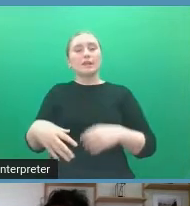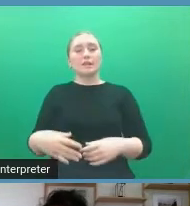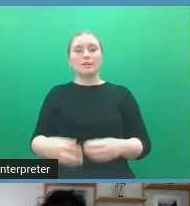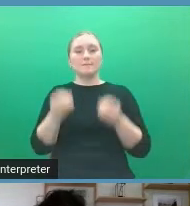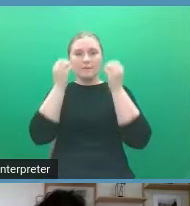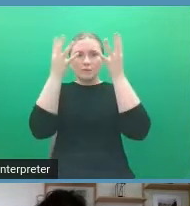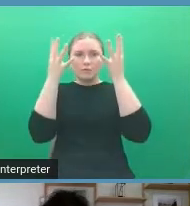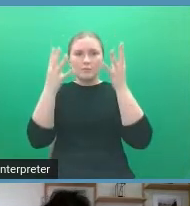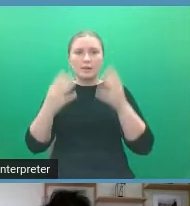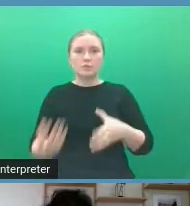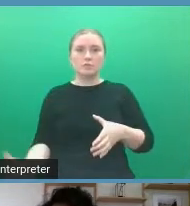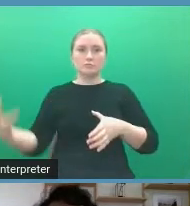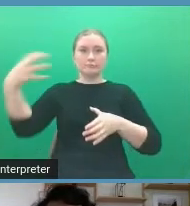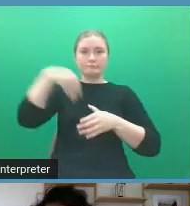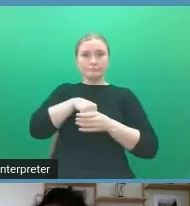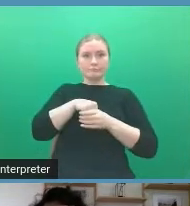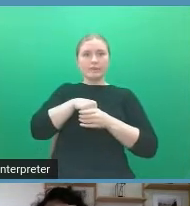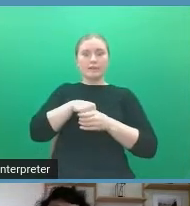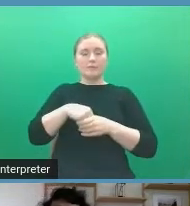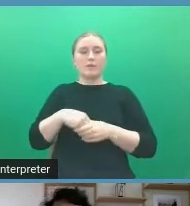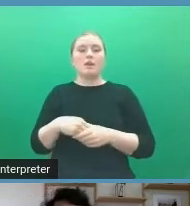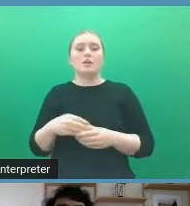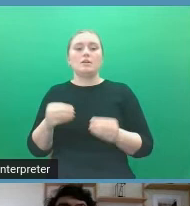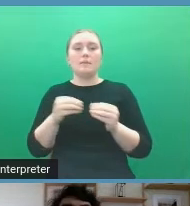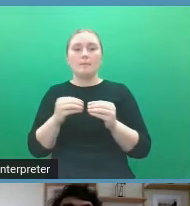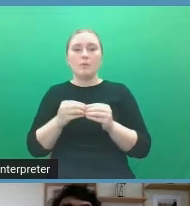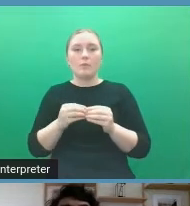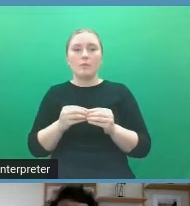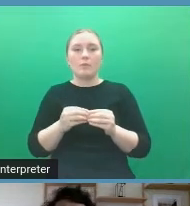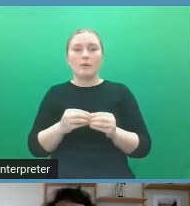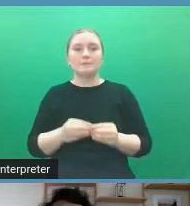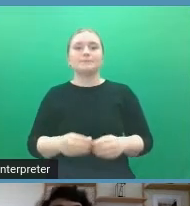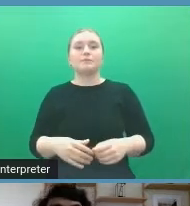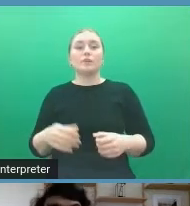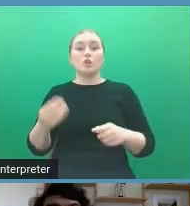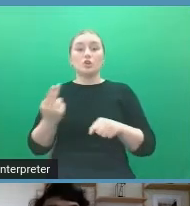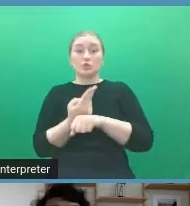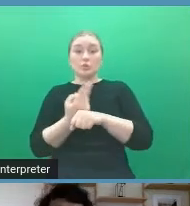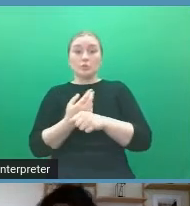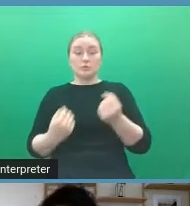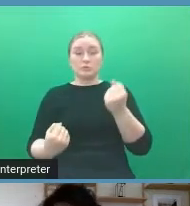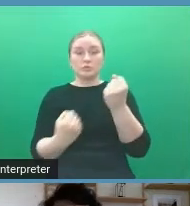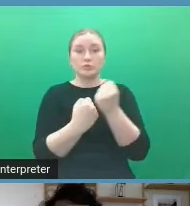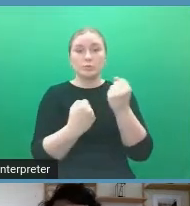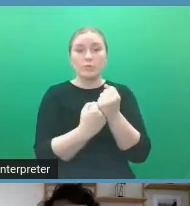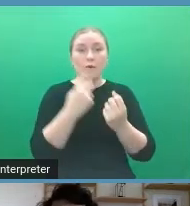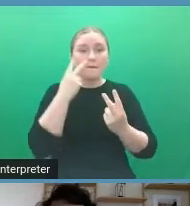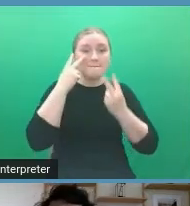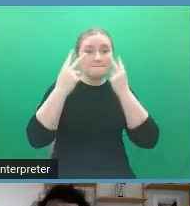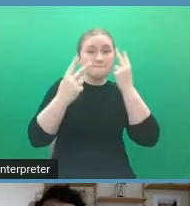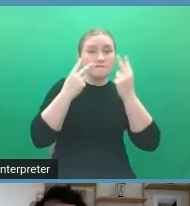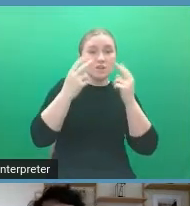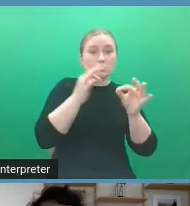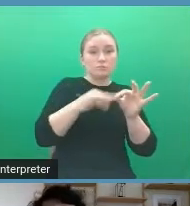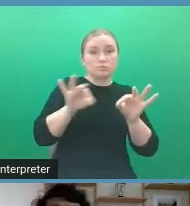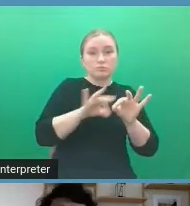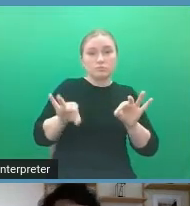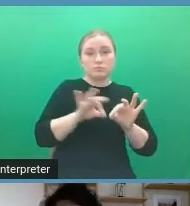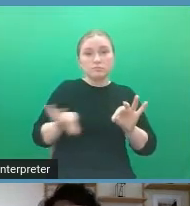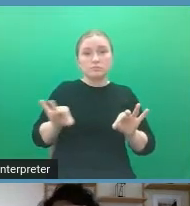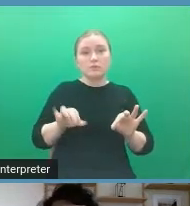practices of objects that can be instrumental for enhancing visual descriptions and other accessible